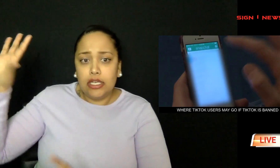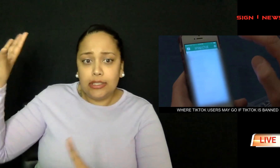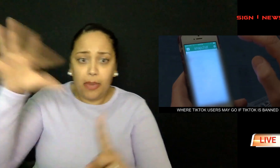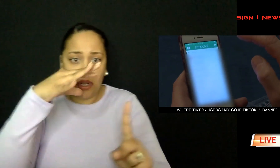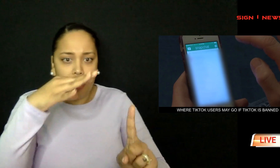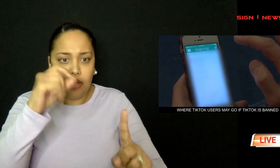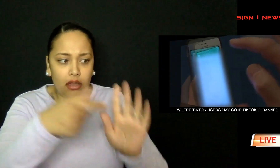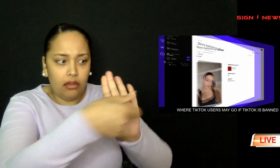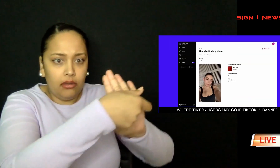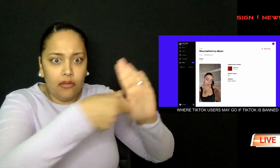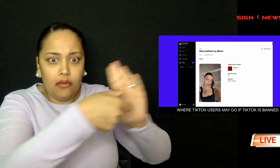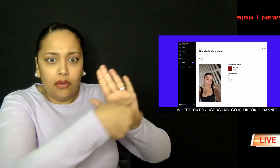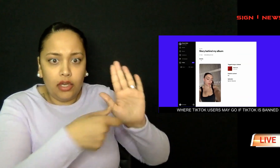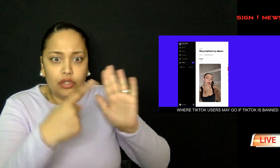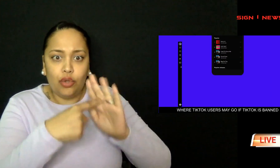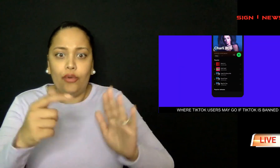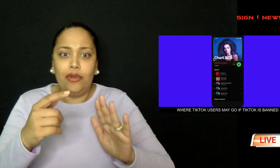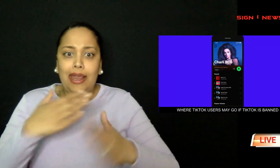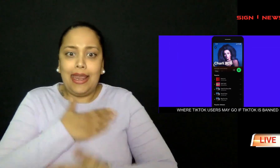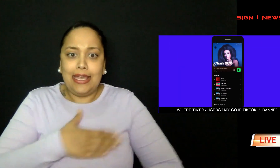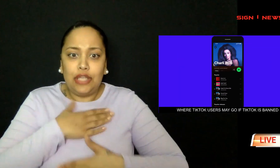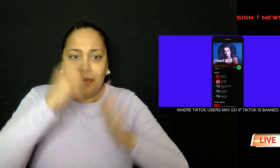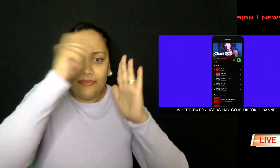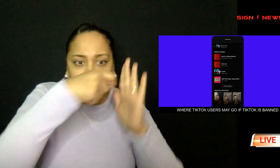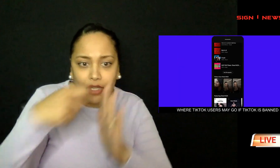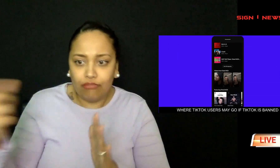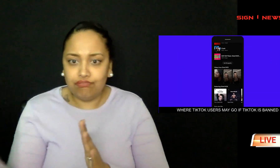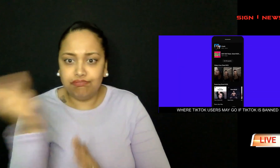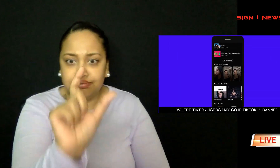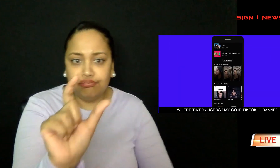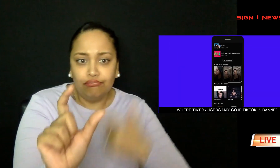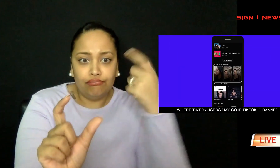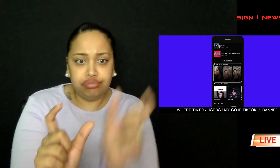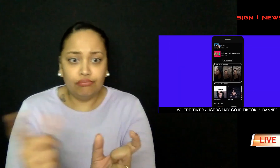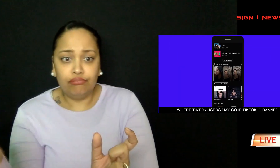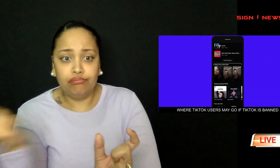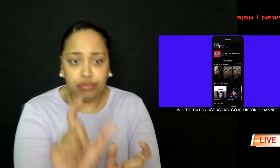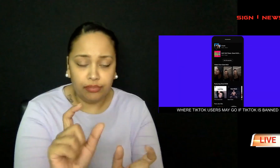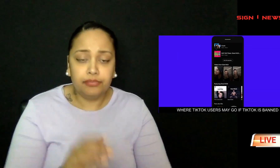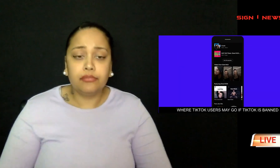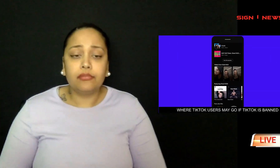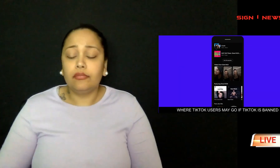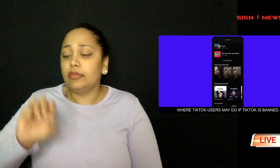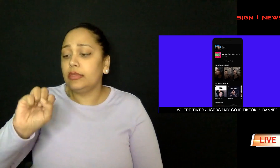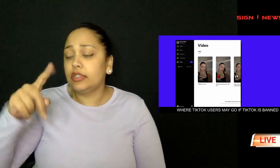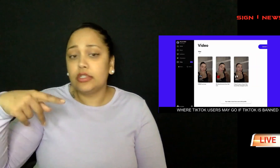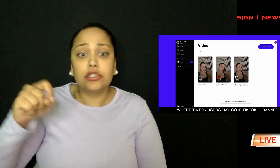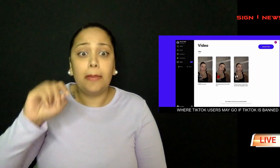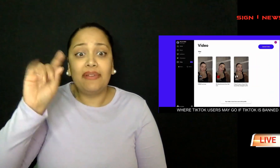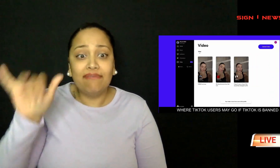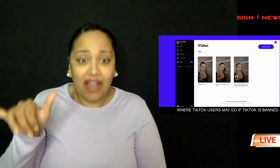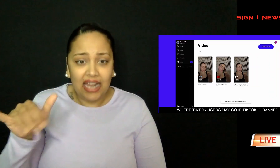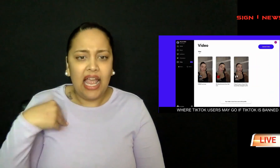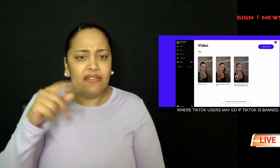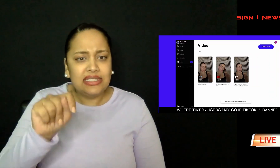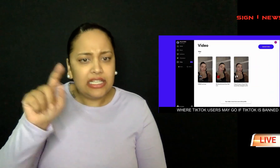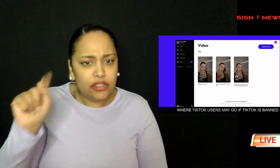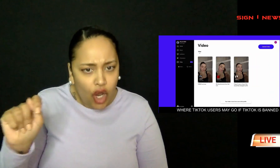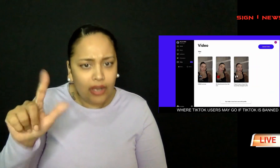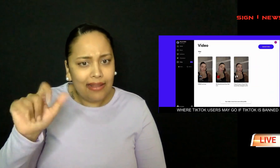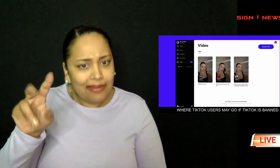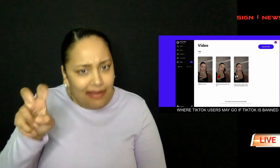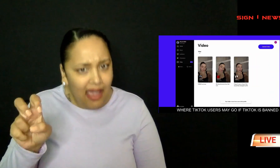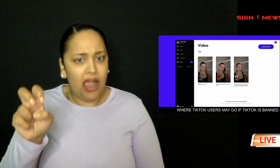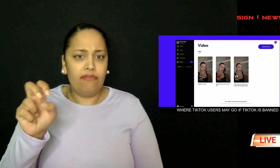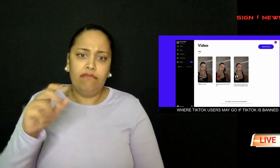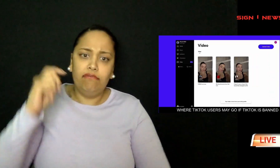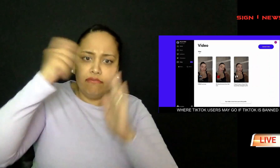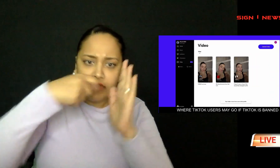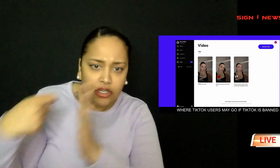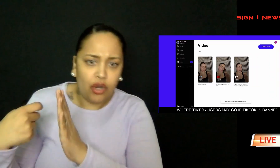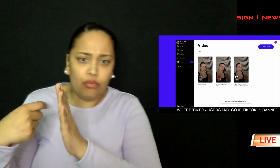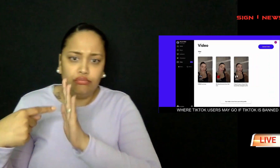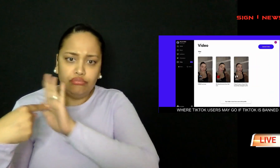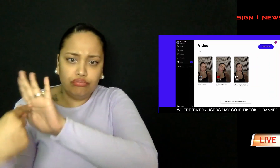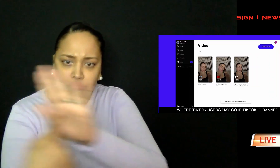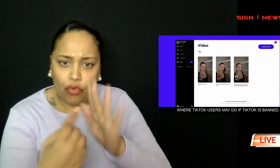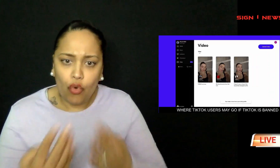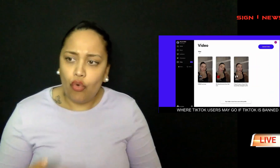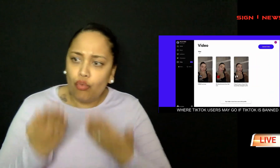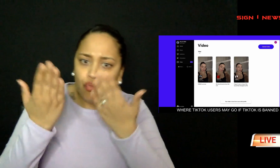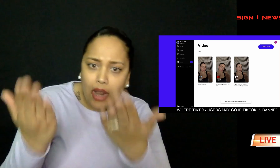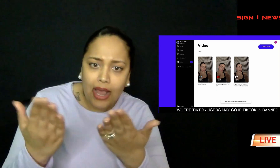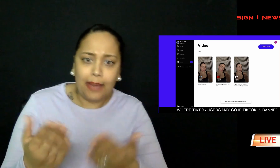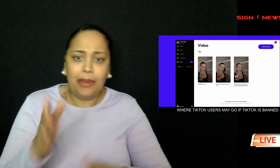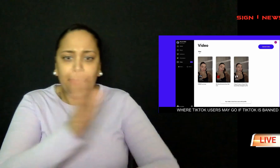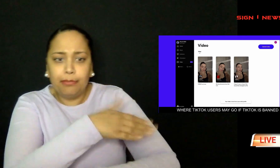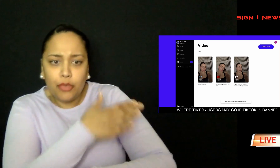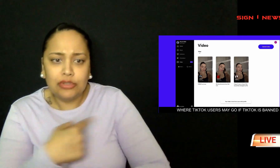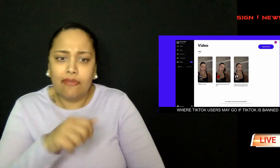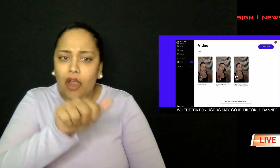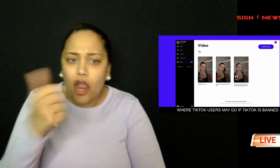spotlight highlights entertaining videos and even Spotify has a TikTok like video feed